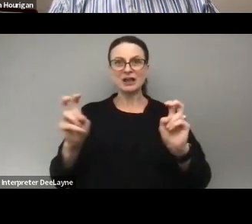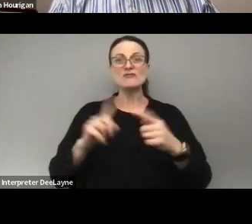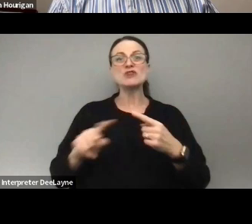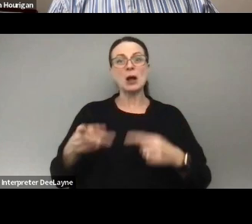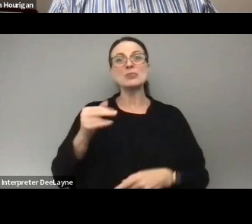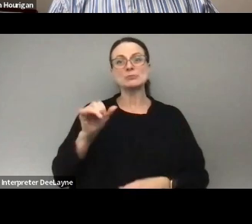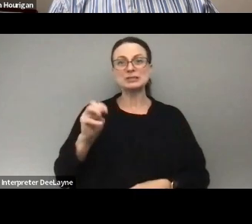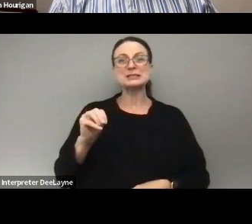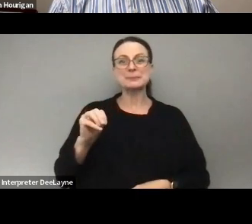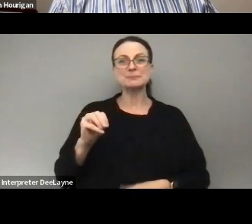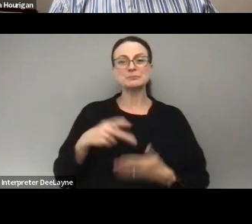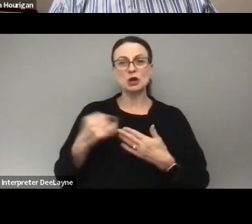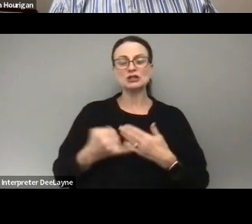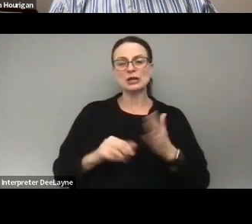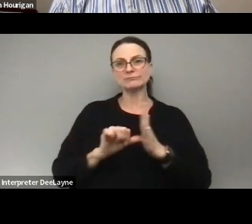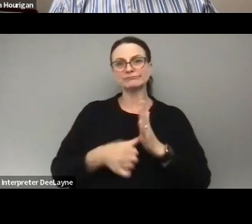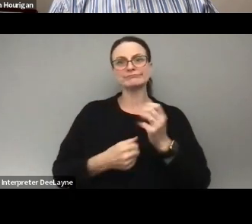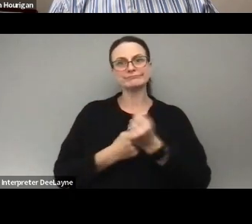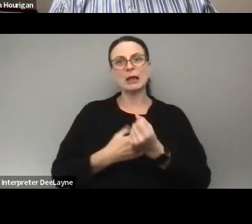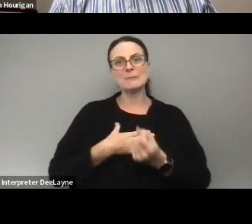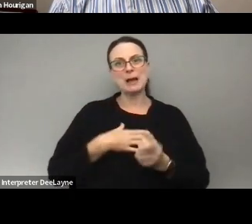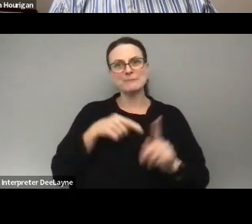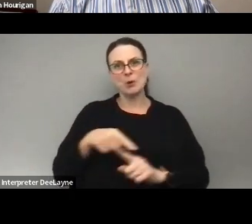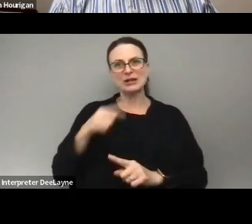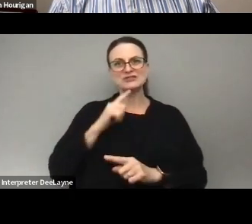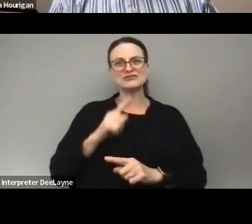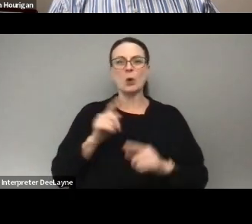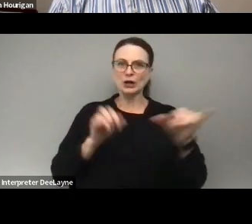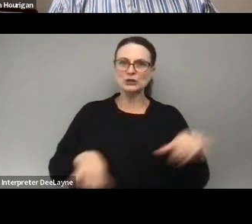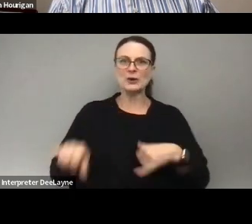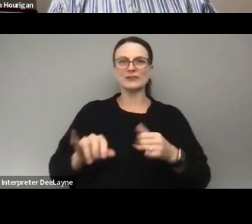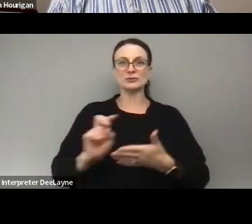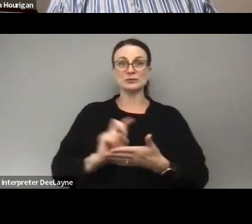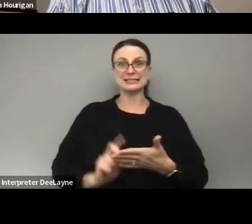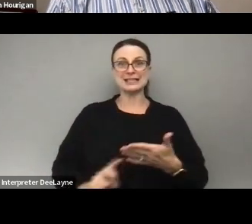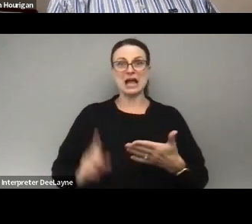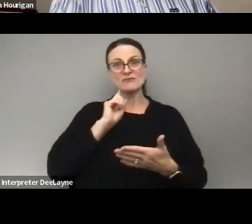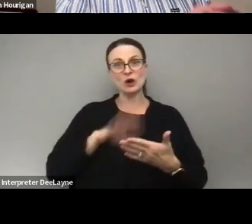and reinforcing my points when it comes to universal design for learning.